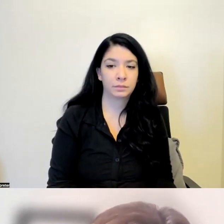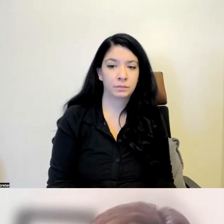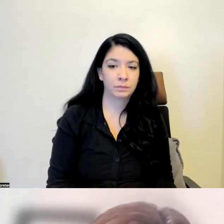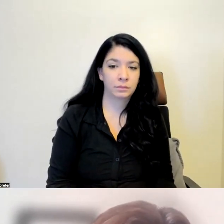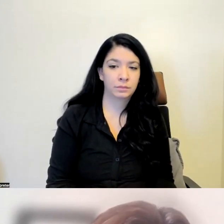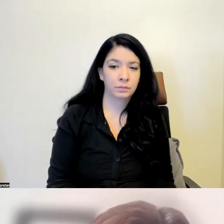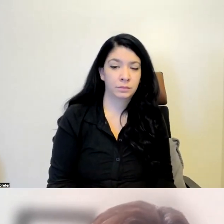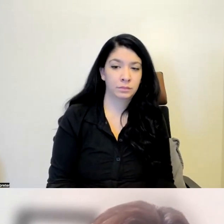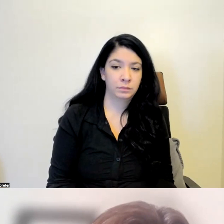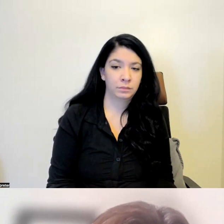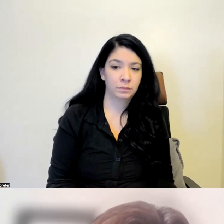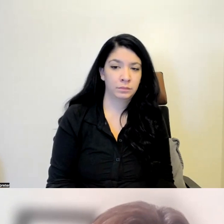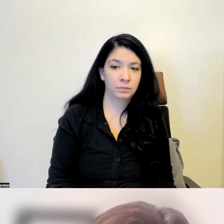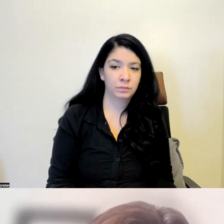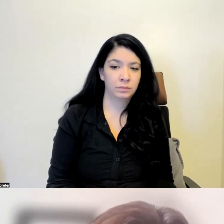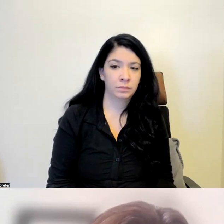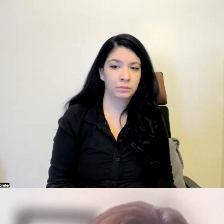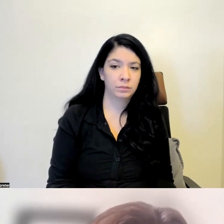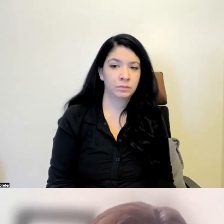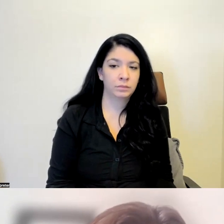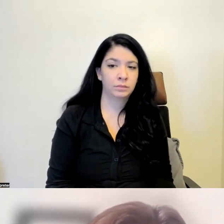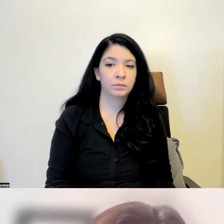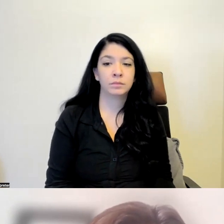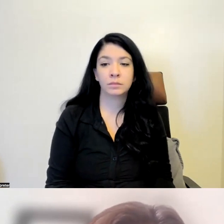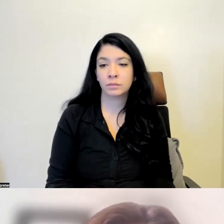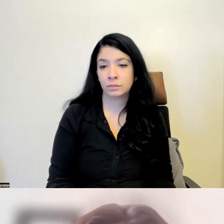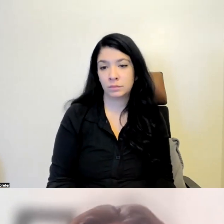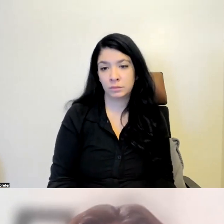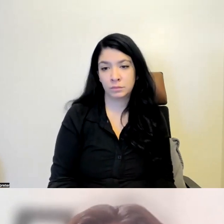Thank you. Beth, did you have anything you wanted to --